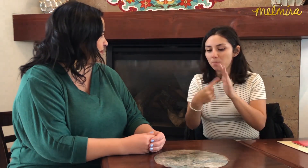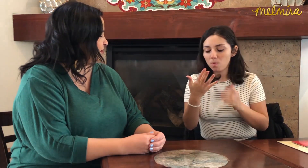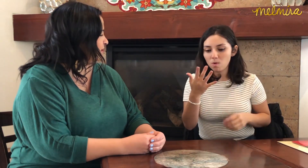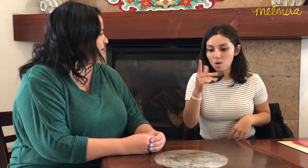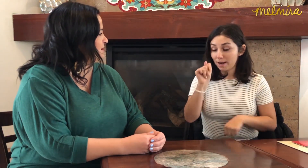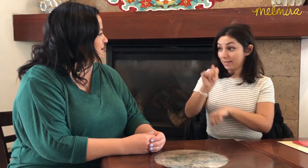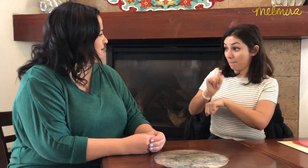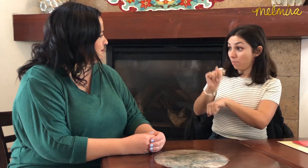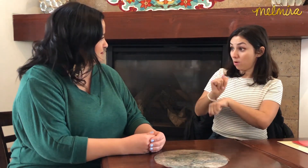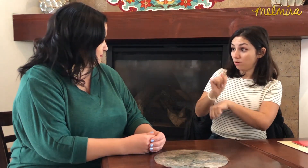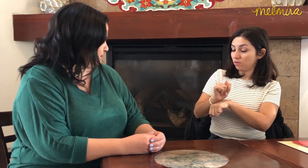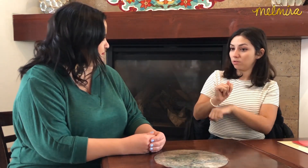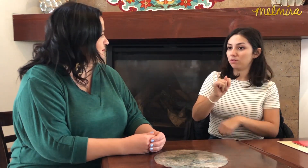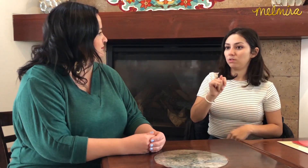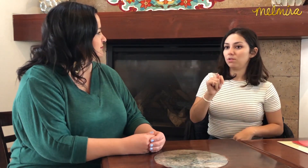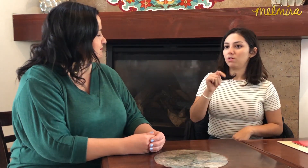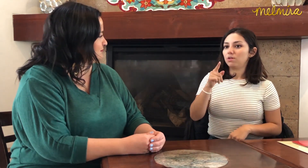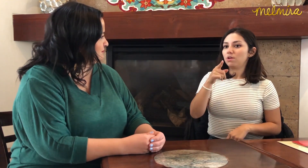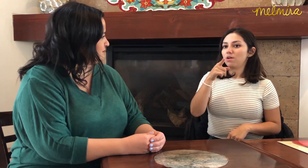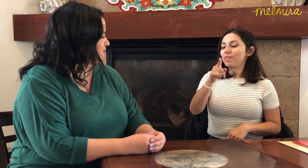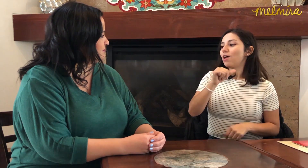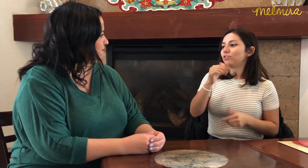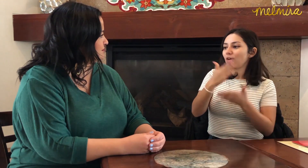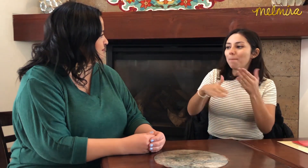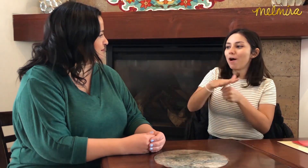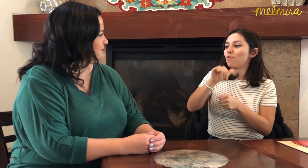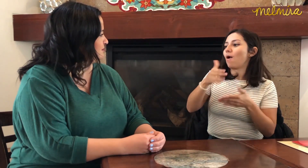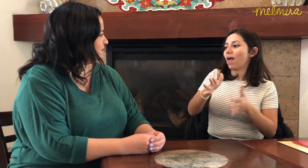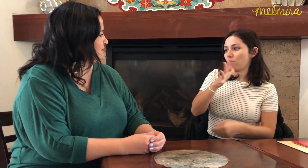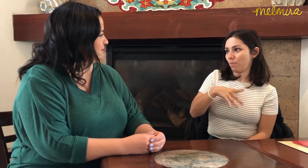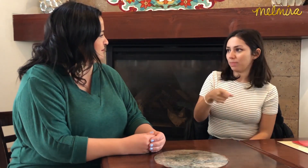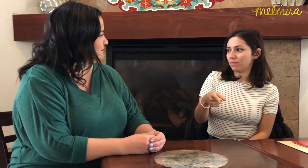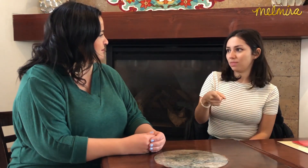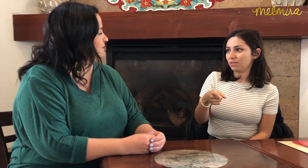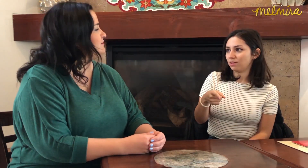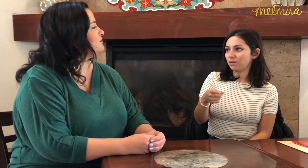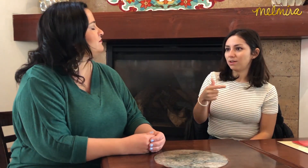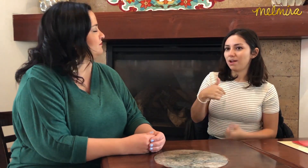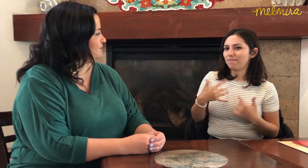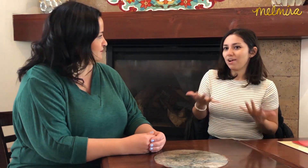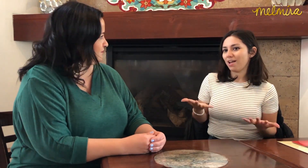For example, in a temple, in some areas some women aren't allowed in.